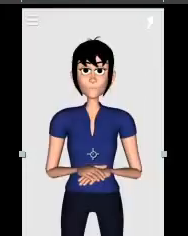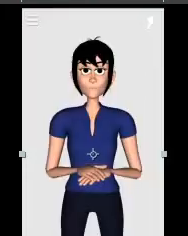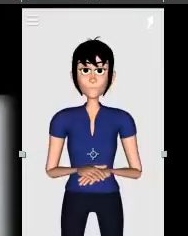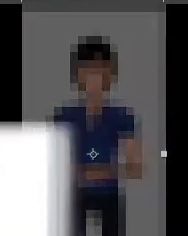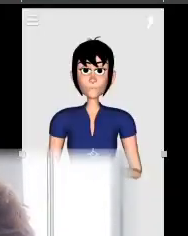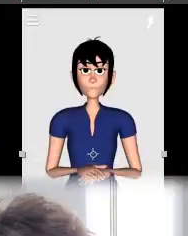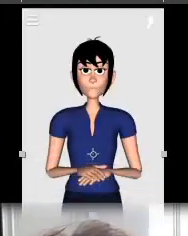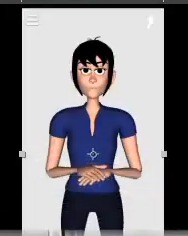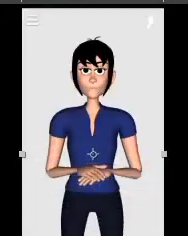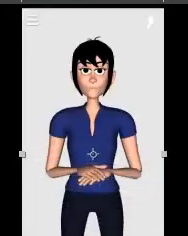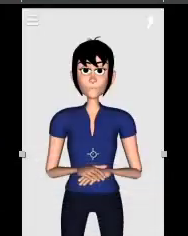Okay.